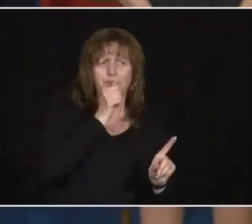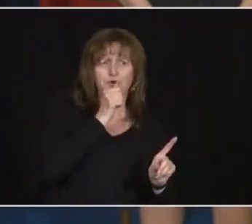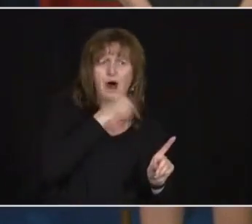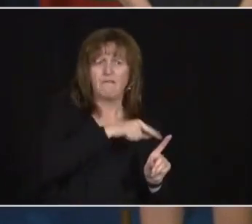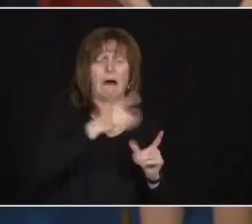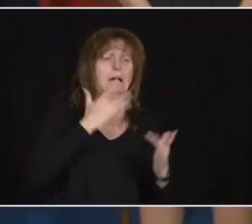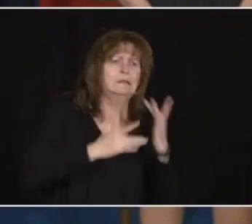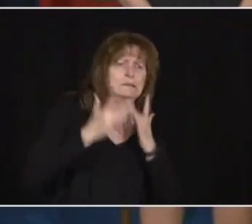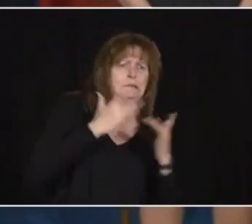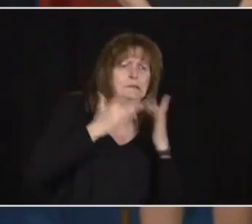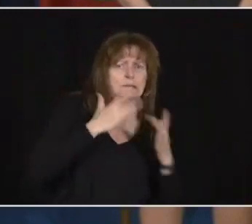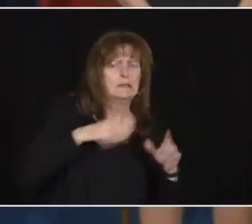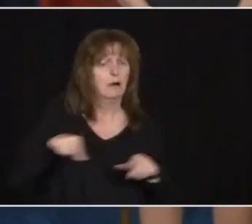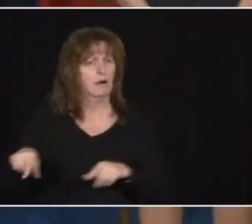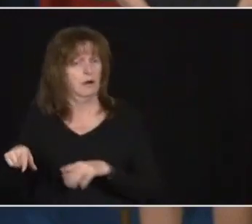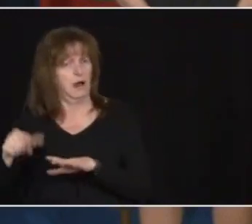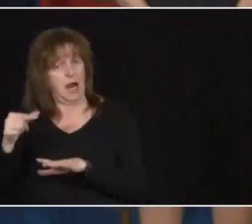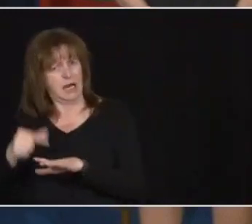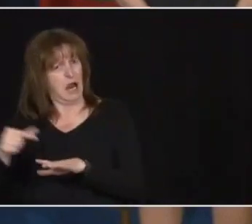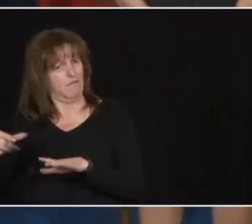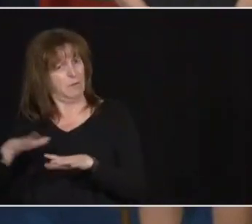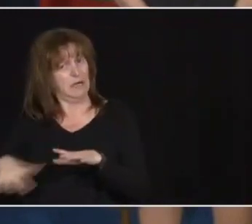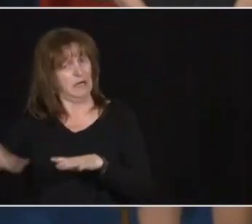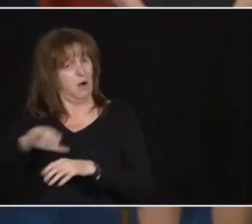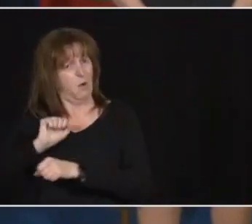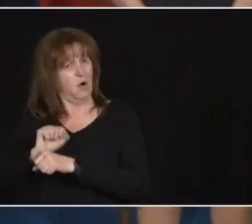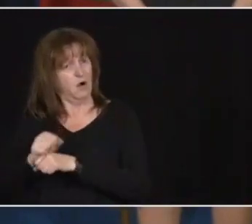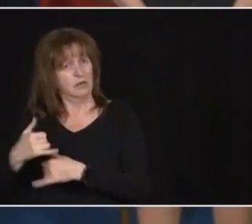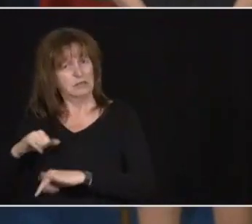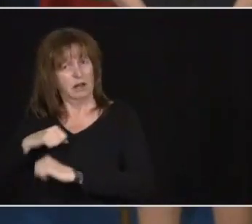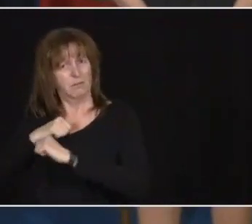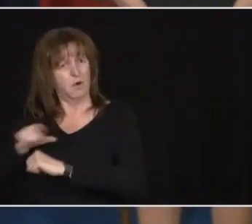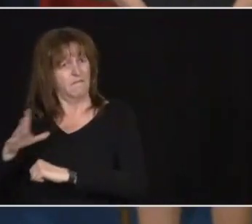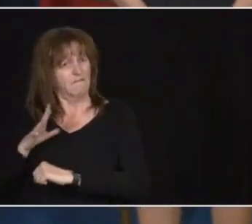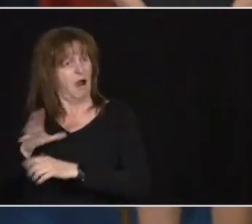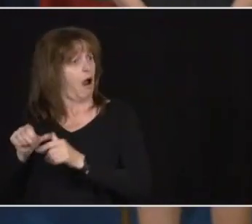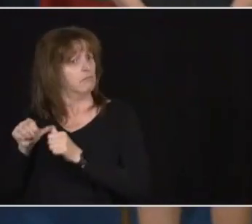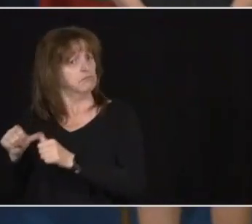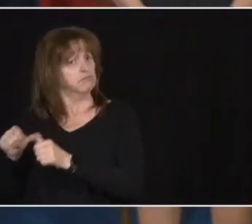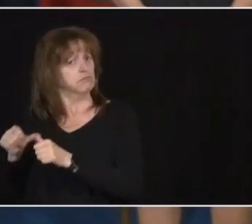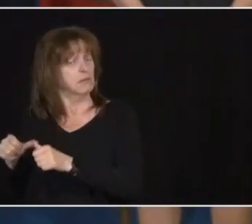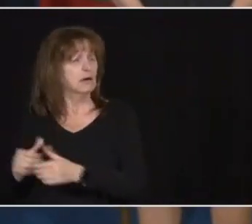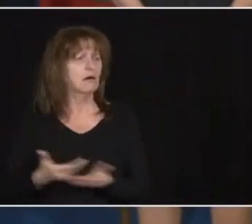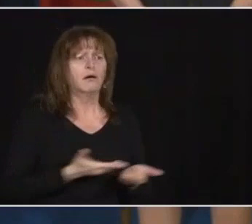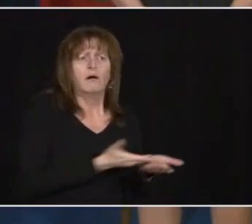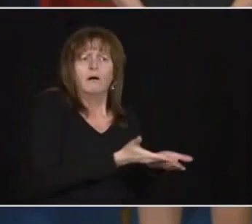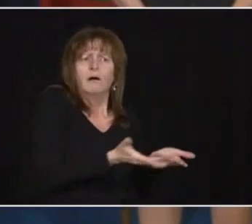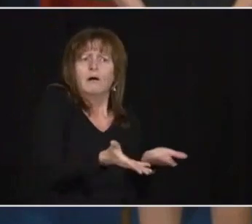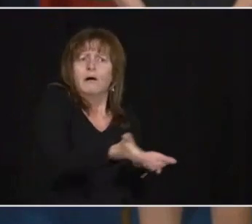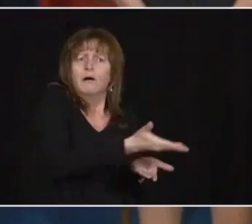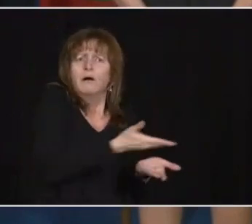work for the government and then the rest of the province that doesn't? Let's be very clear.